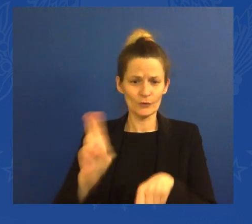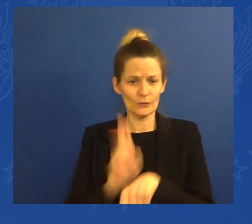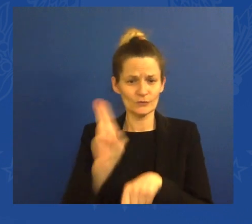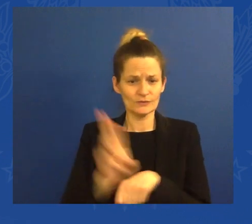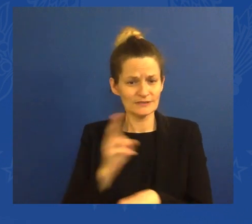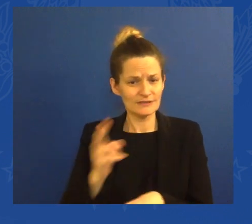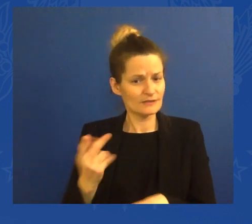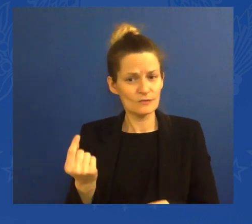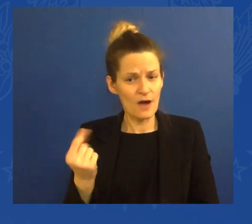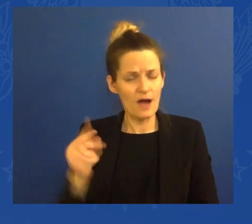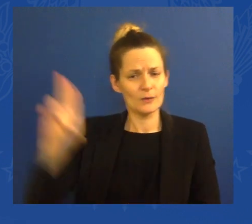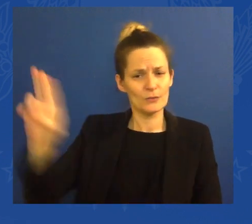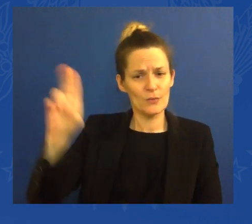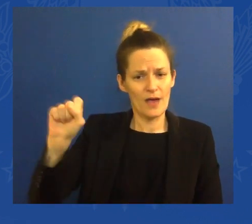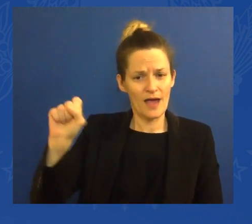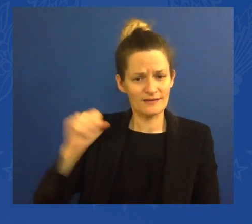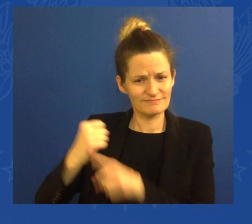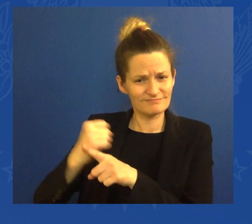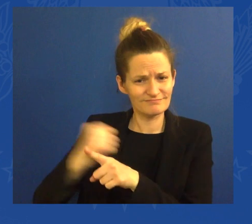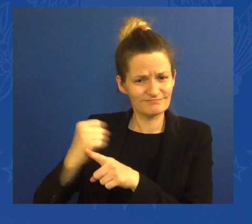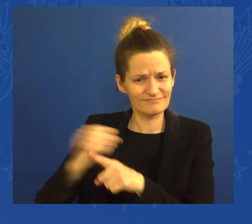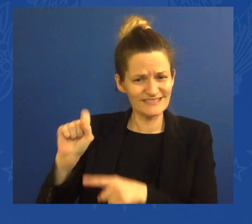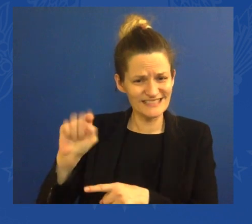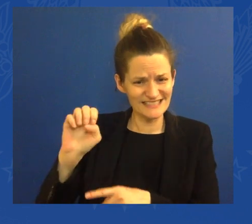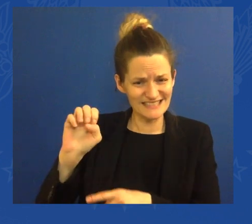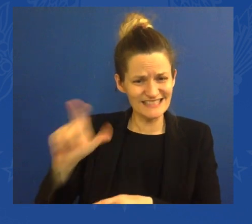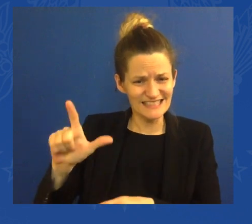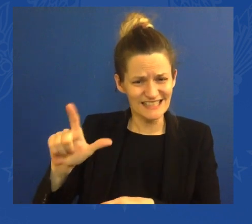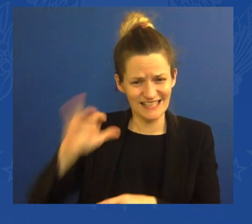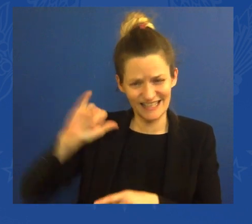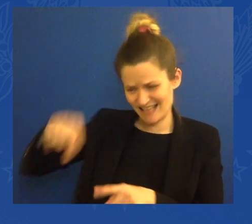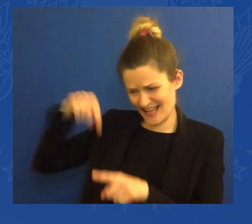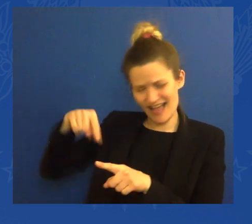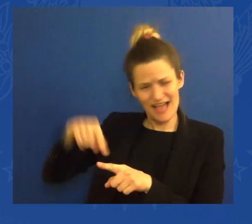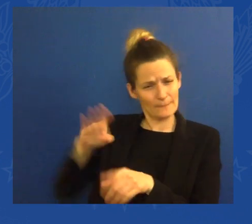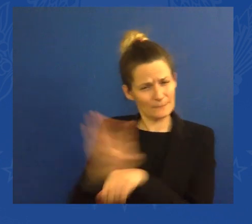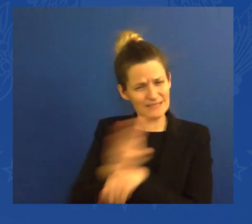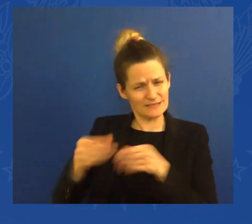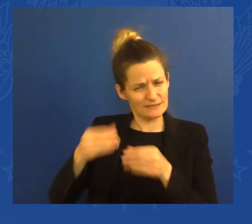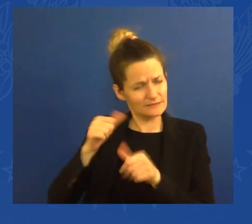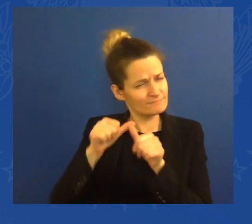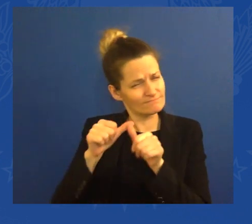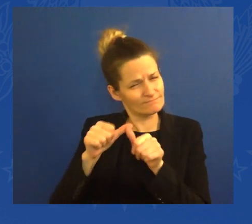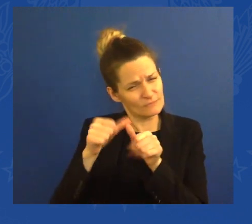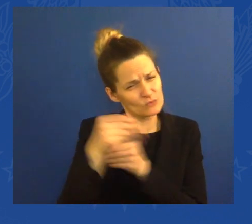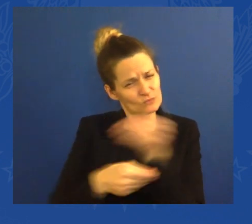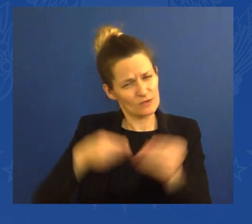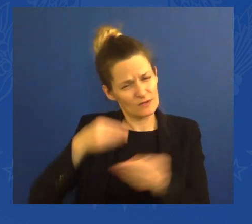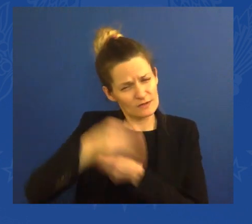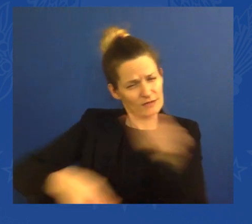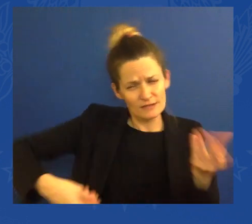and keeping families in Superior and Duluth safer and better connected. But this legislation is about much more than the bridge